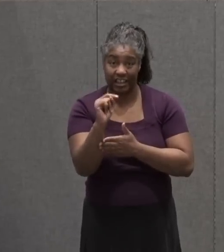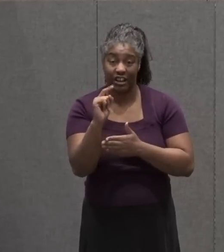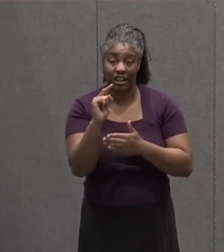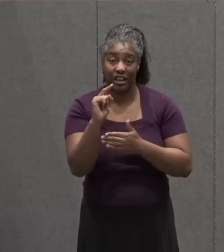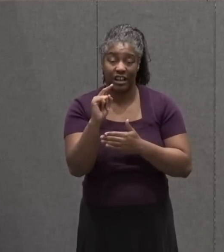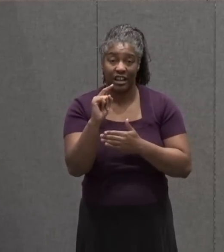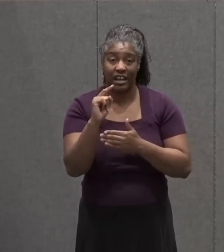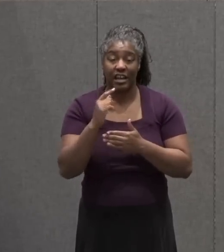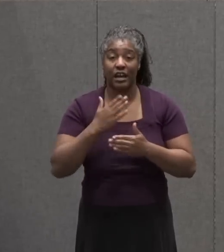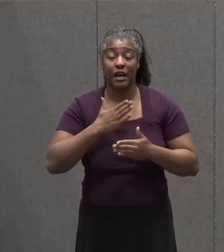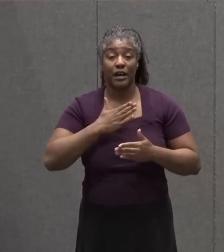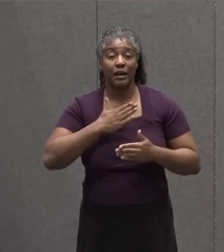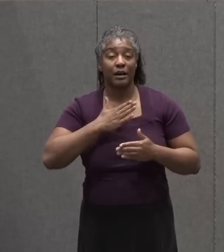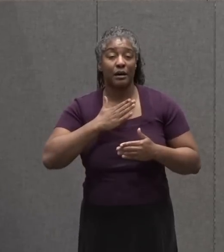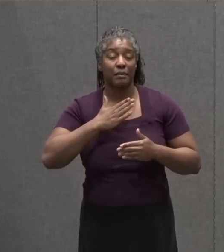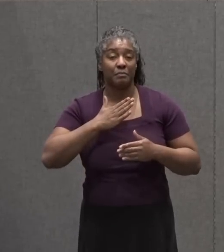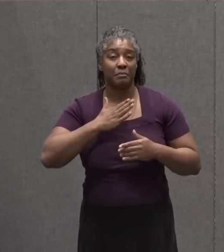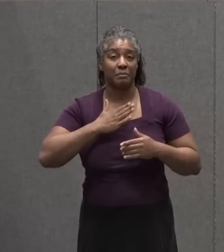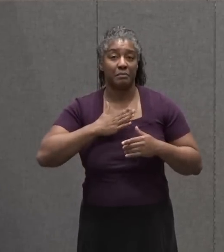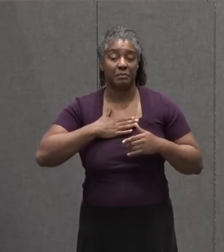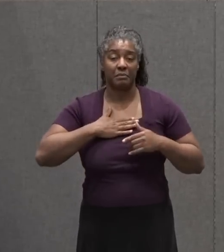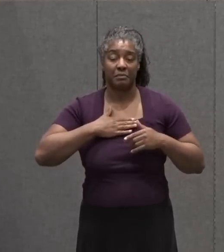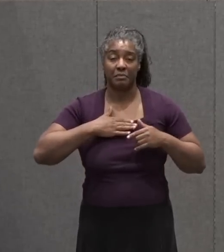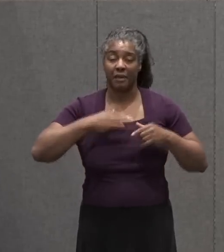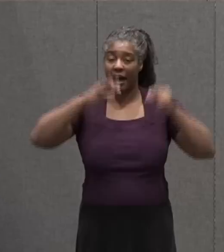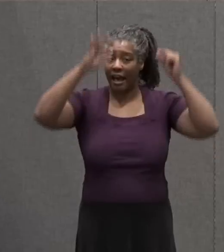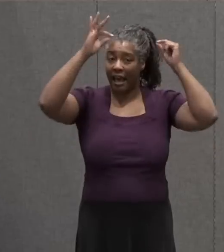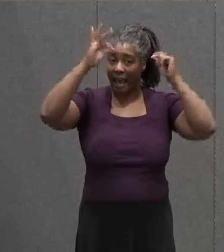My hat has three corners,